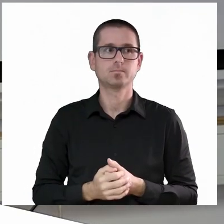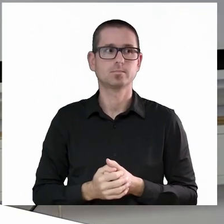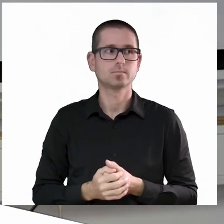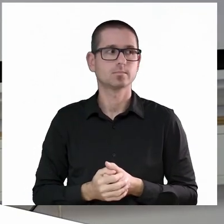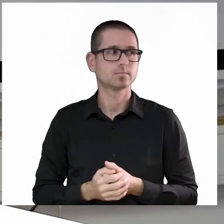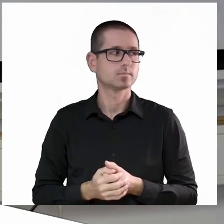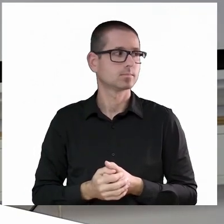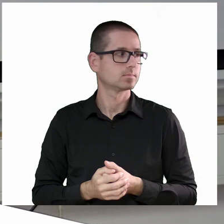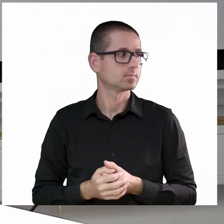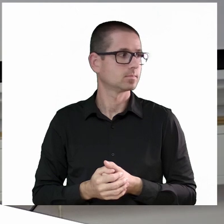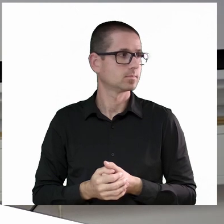Can you see the presentation?